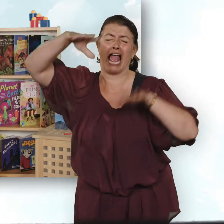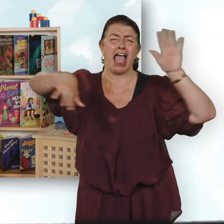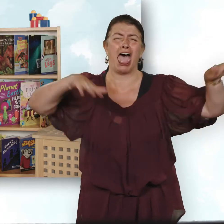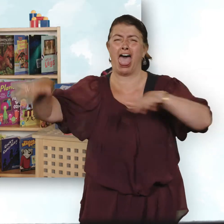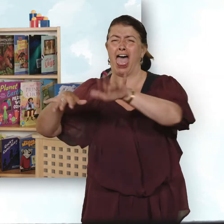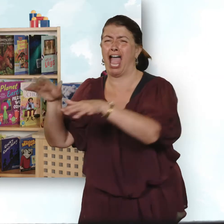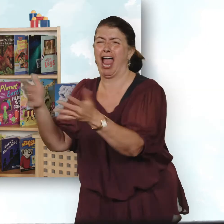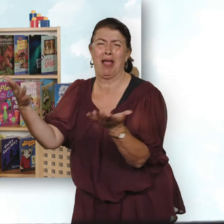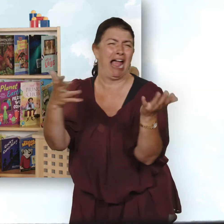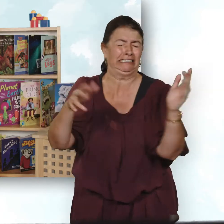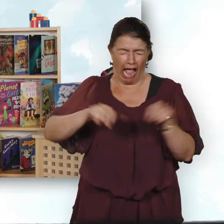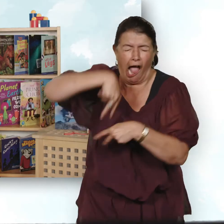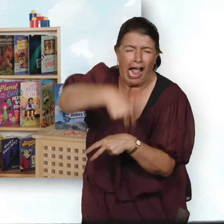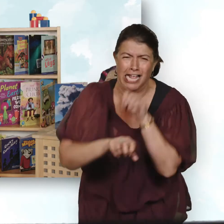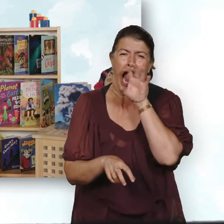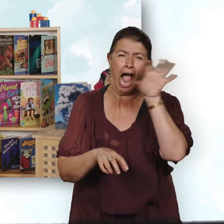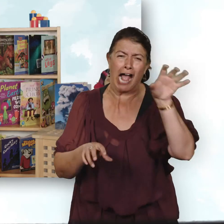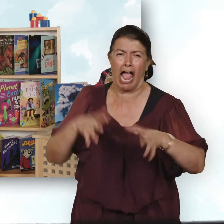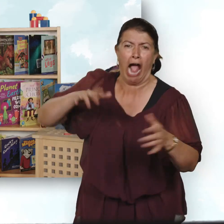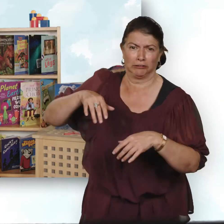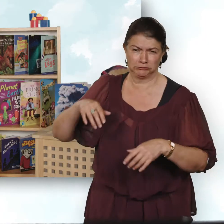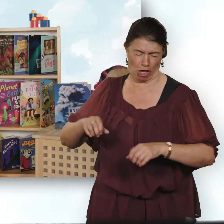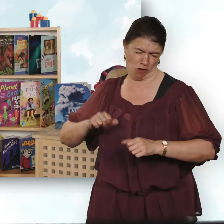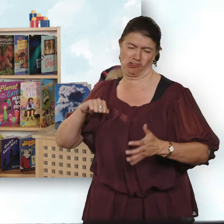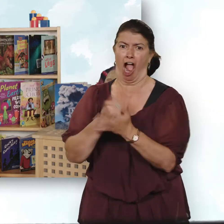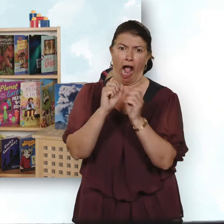“Where’s the light switch?” he said. ARGH!